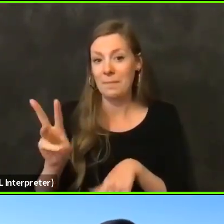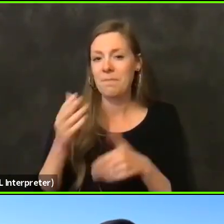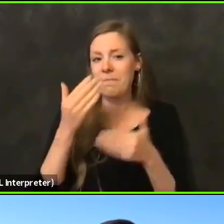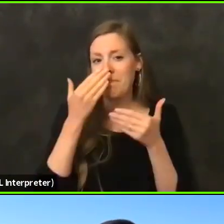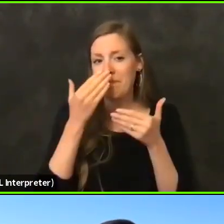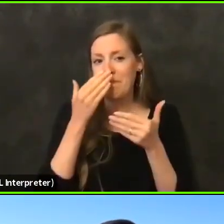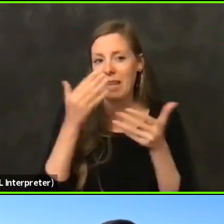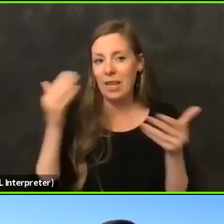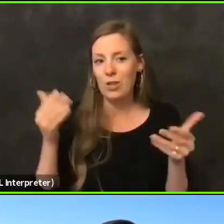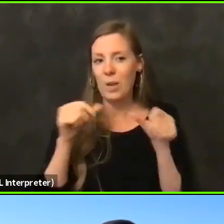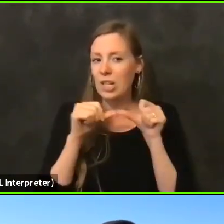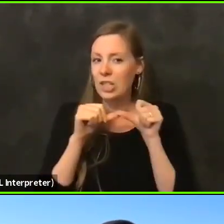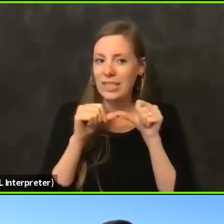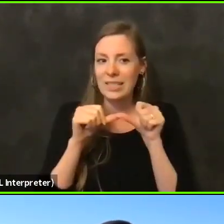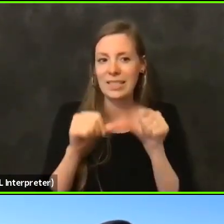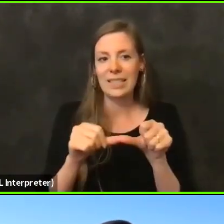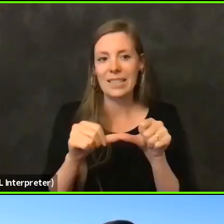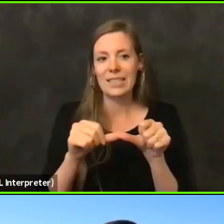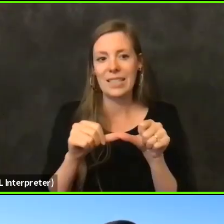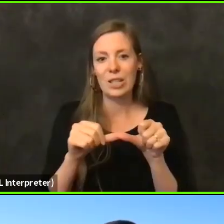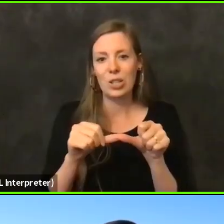Let's continue the facial coverings,